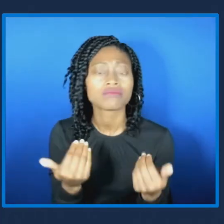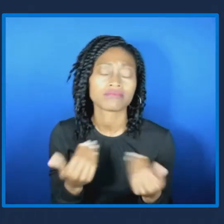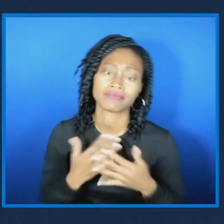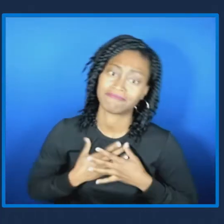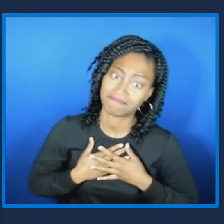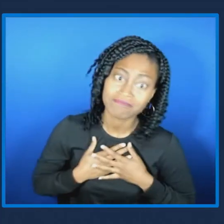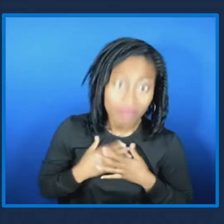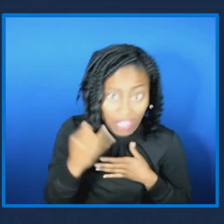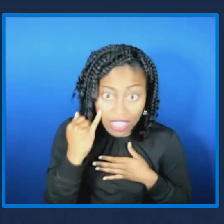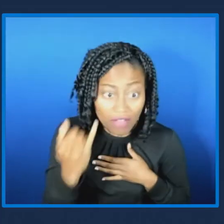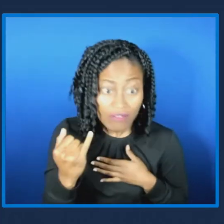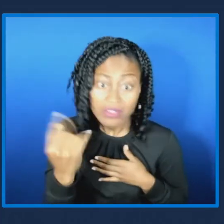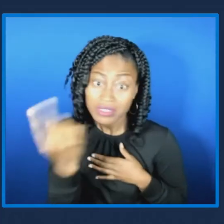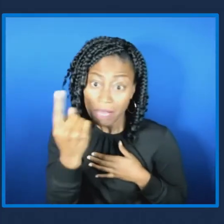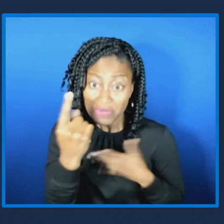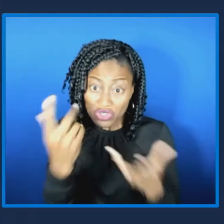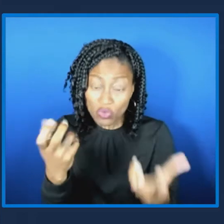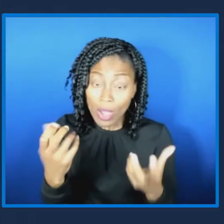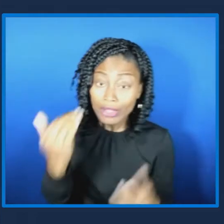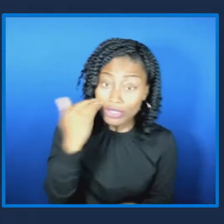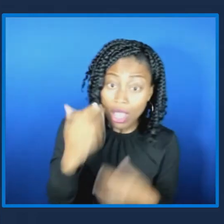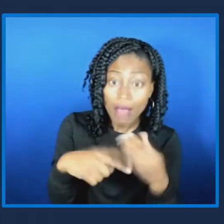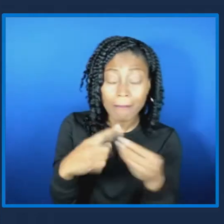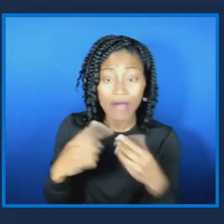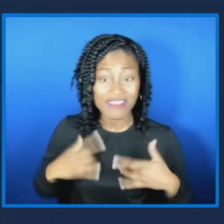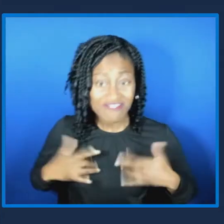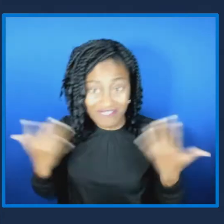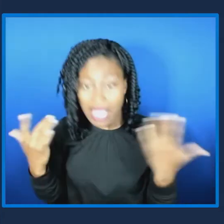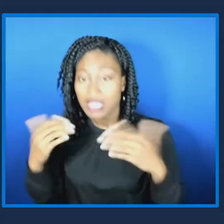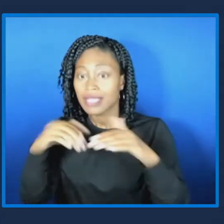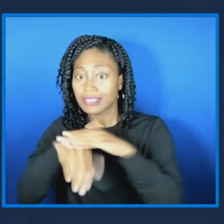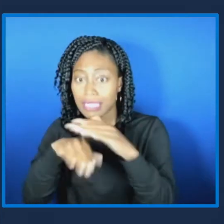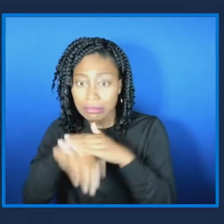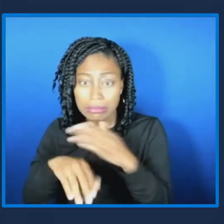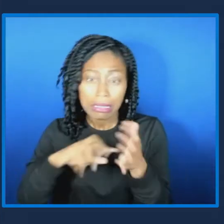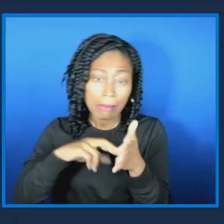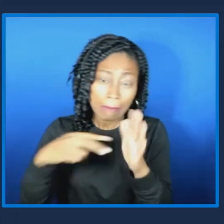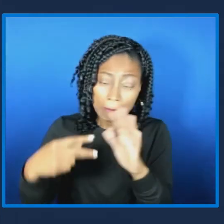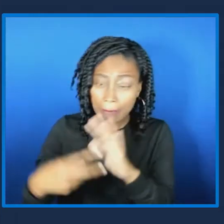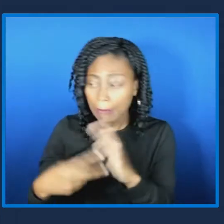as it pertains to event accessibility, meeting accessibility, but let's head over